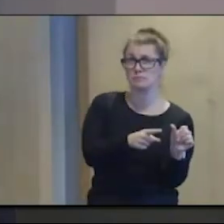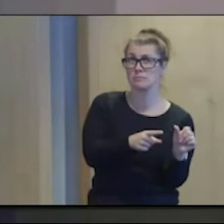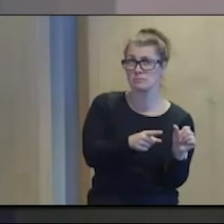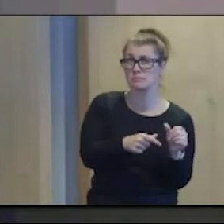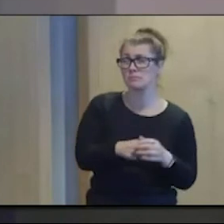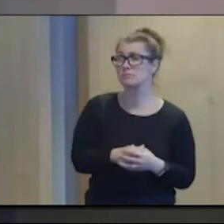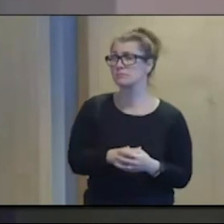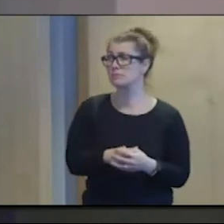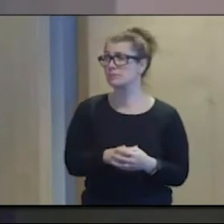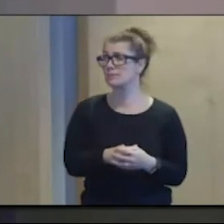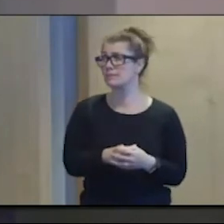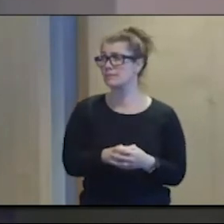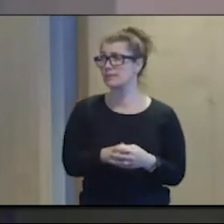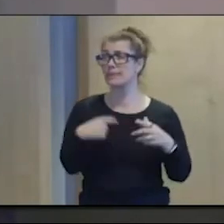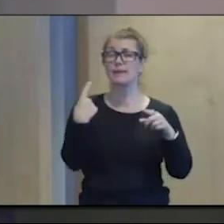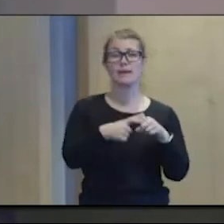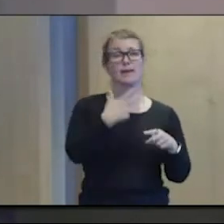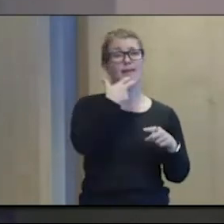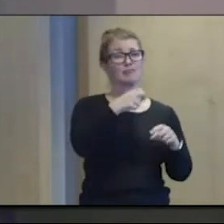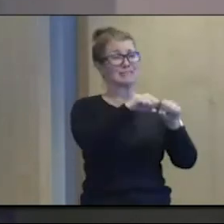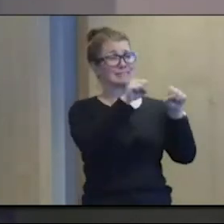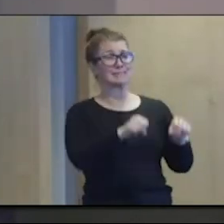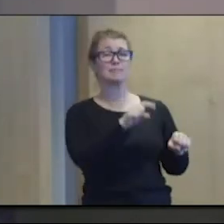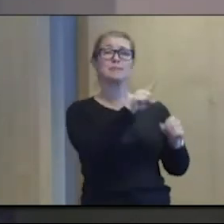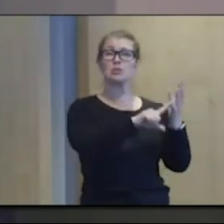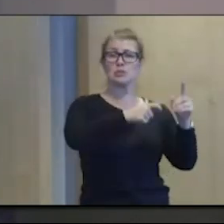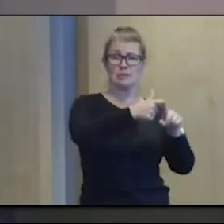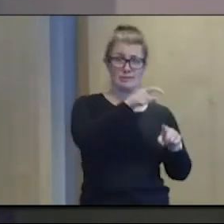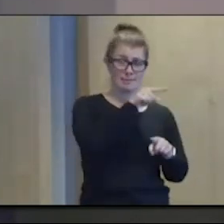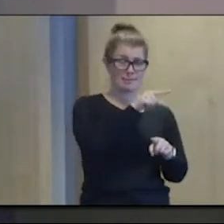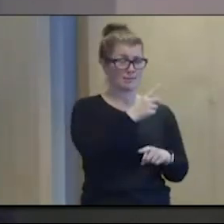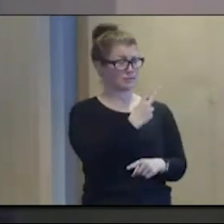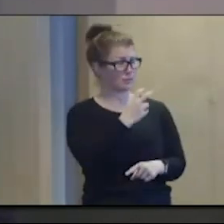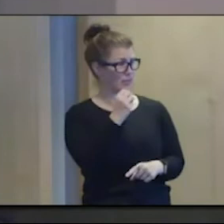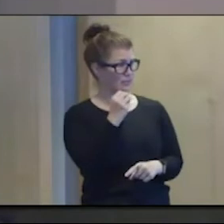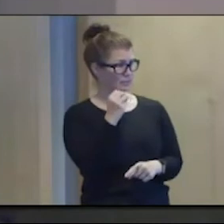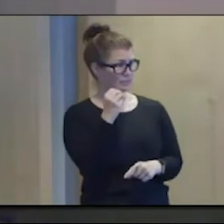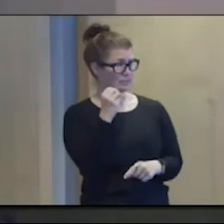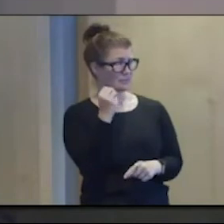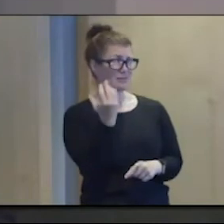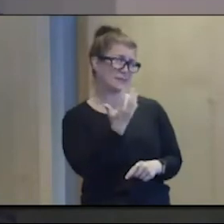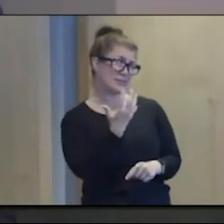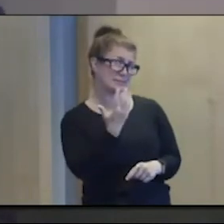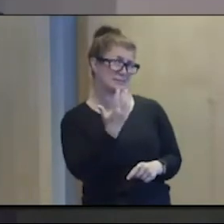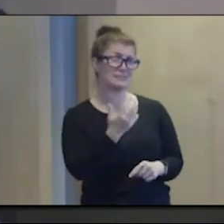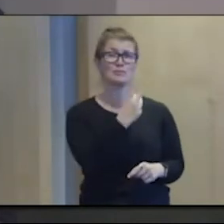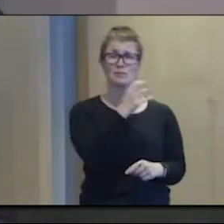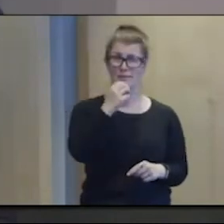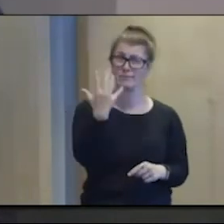and the electricity system operator in the UK in 2015 started what was called